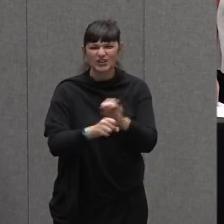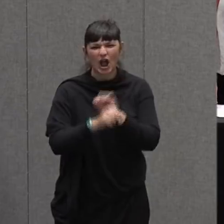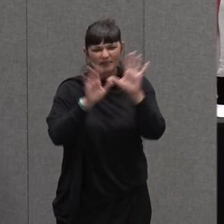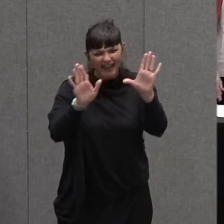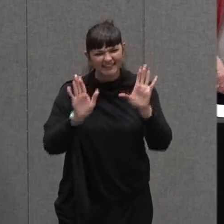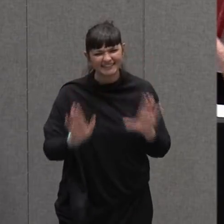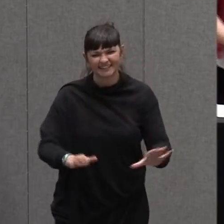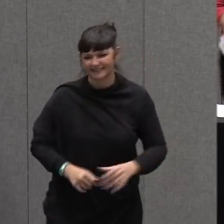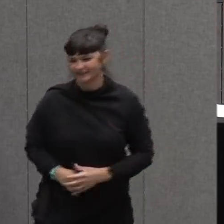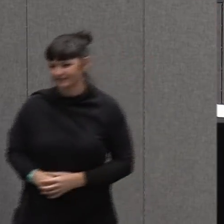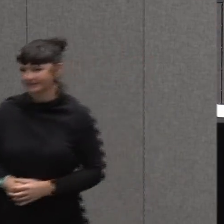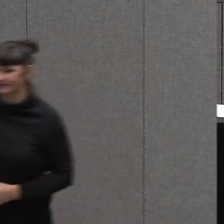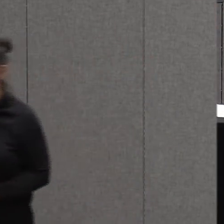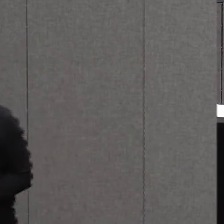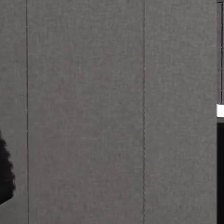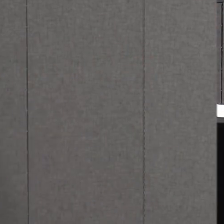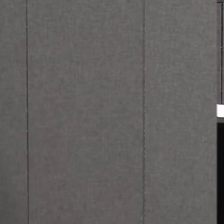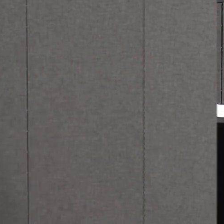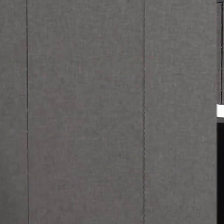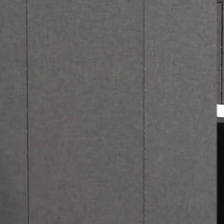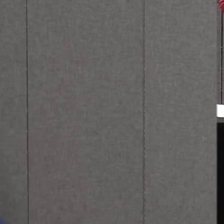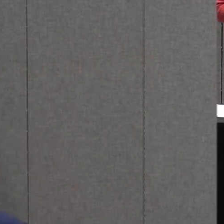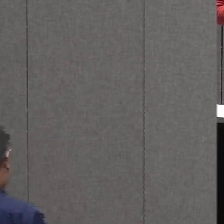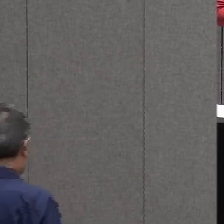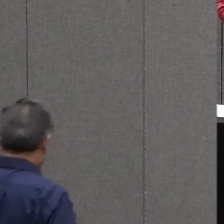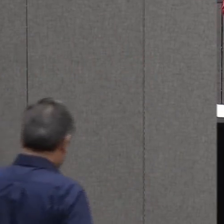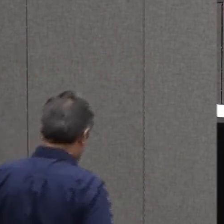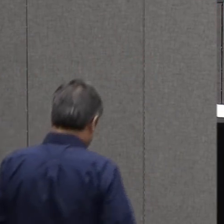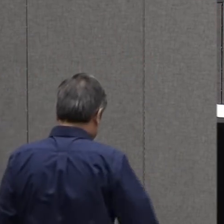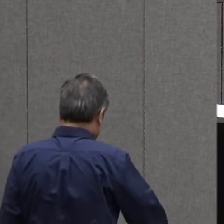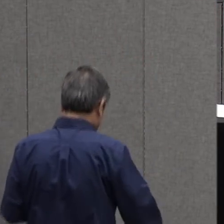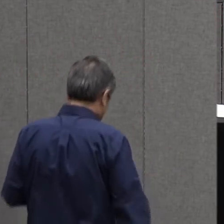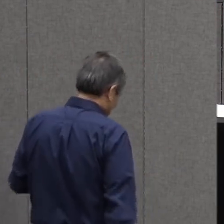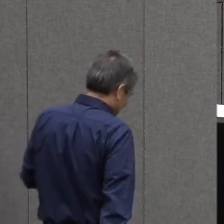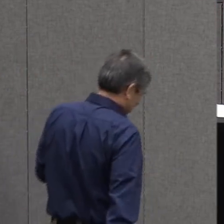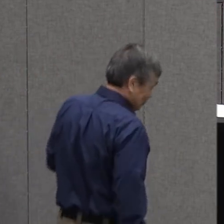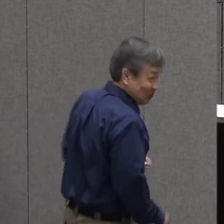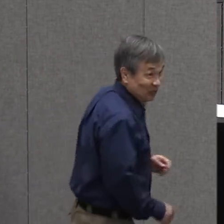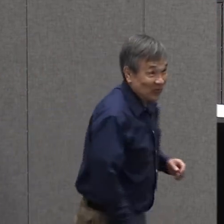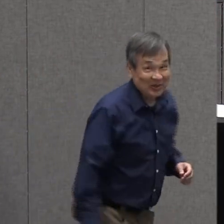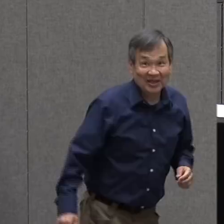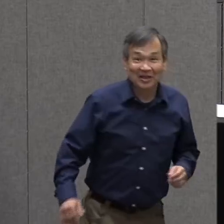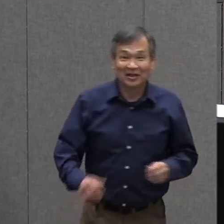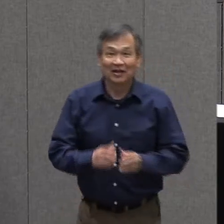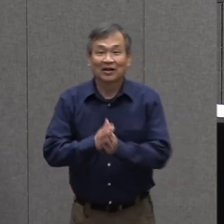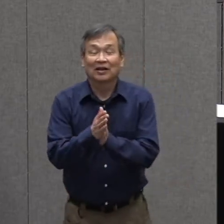Alright, so now we're gonna be working on thinking about our combinations to 20.